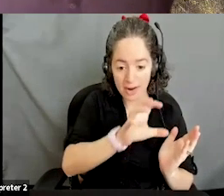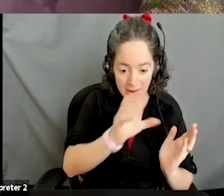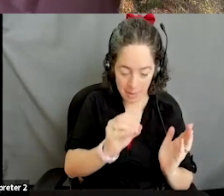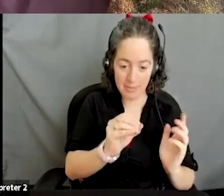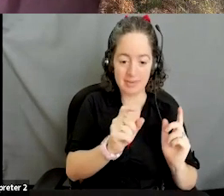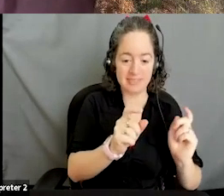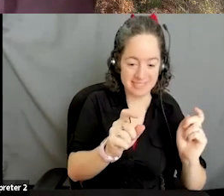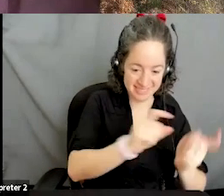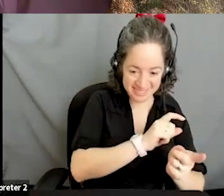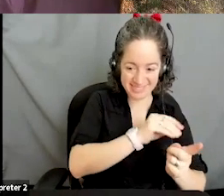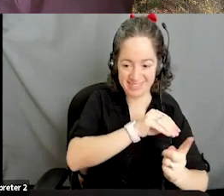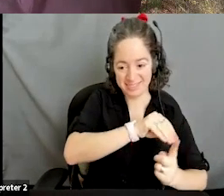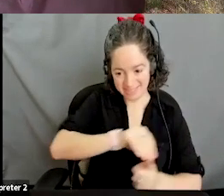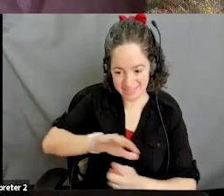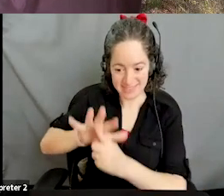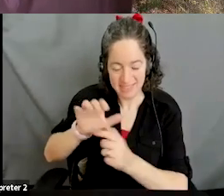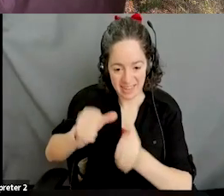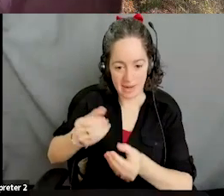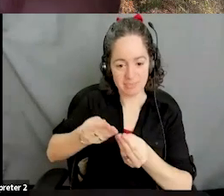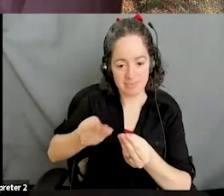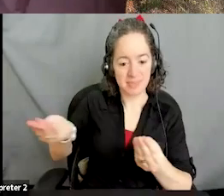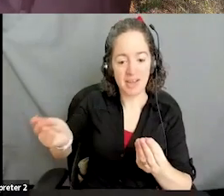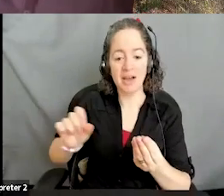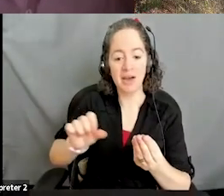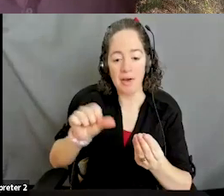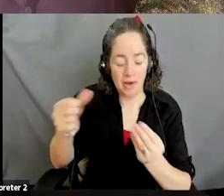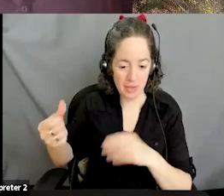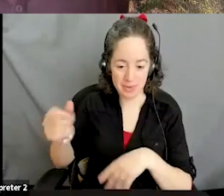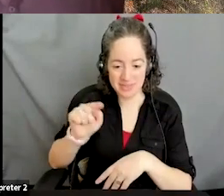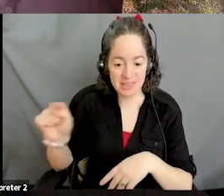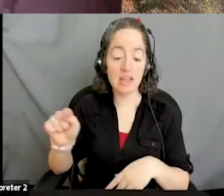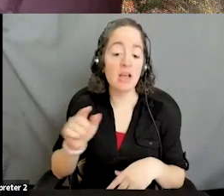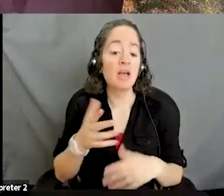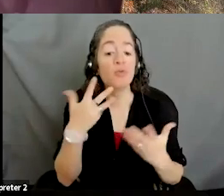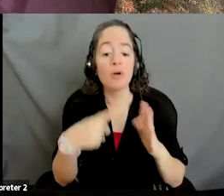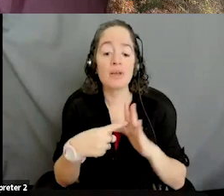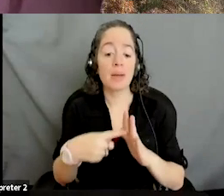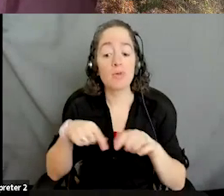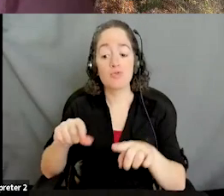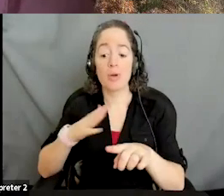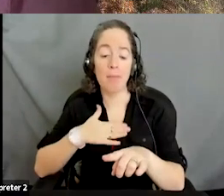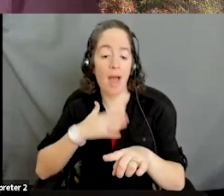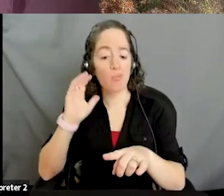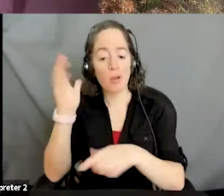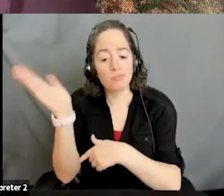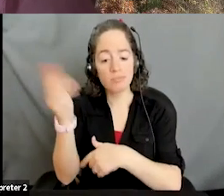If I give podcast interviews, I'll tell people, just turn your mouse off, put it in a drawer, and try using your entire website with only your keyboard.